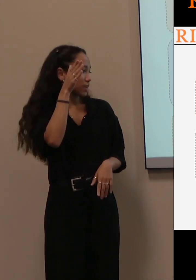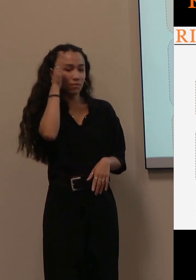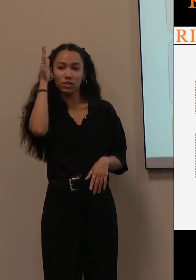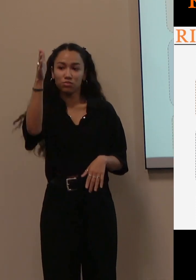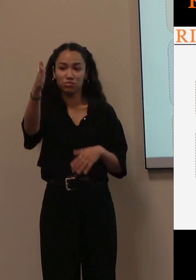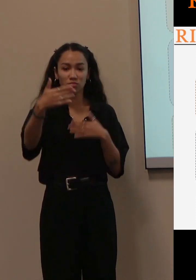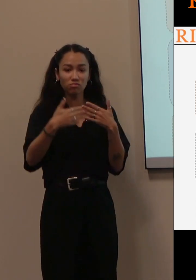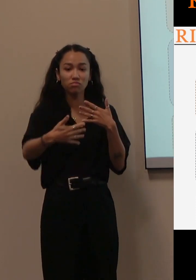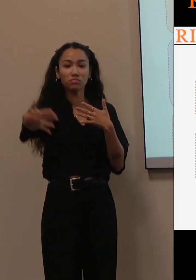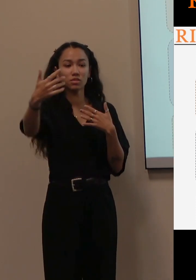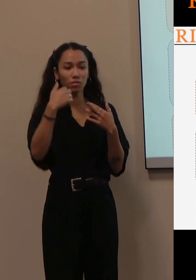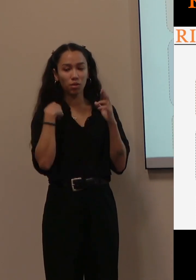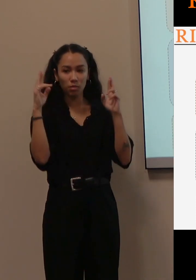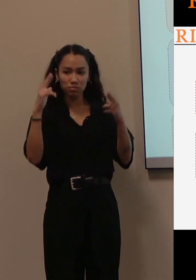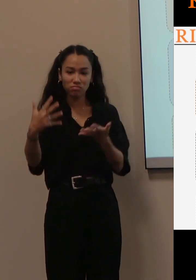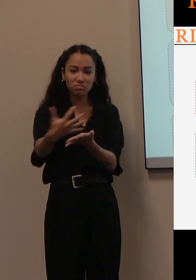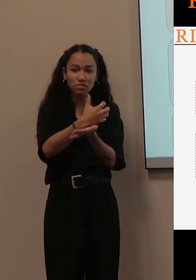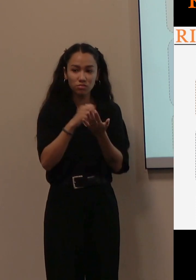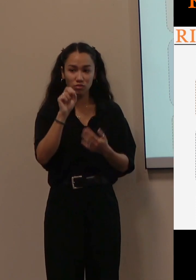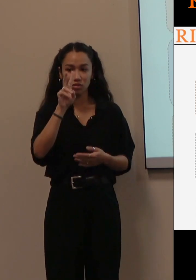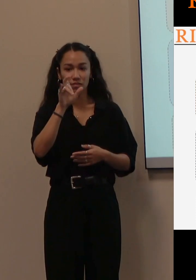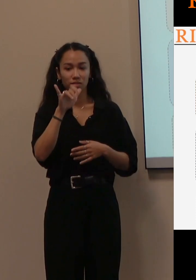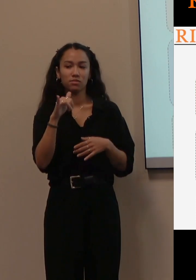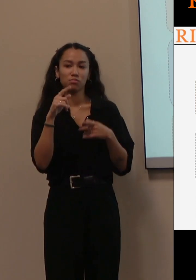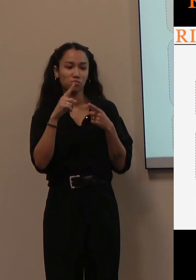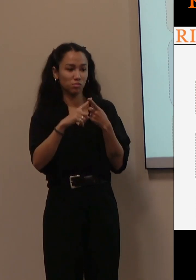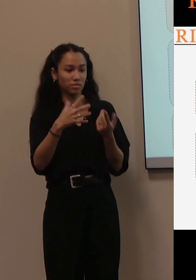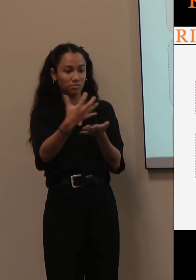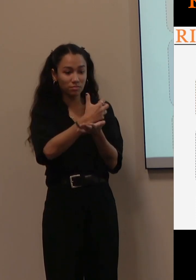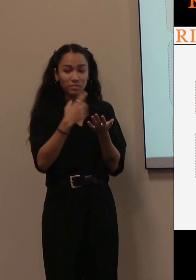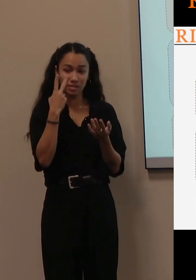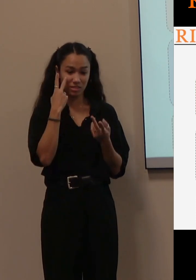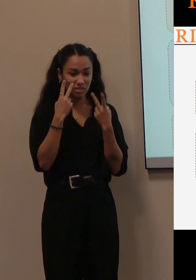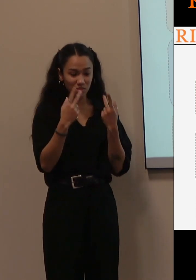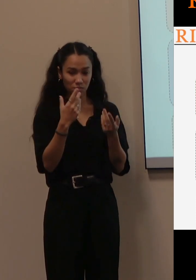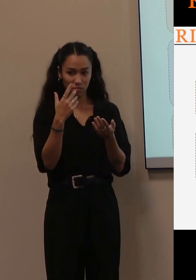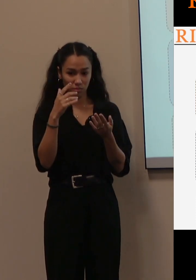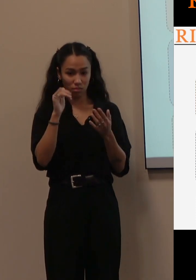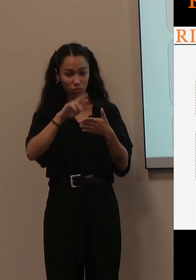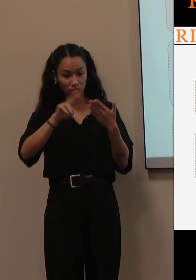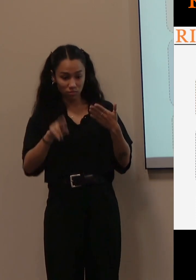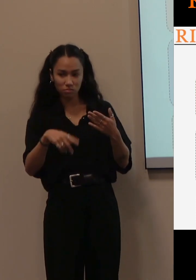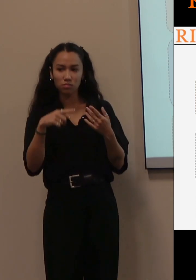As for future directions, we hope to collect more data and have more people take the survey.